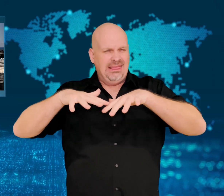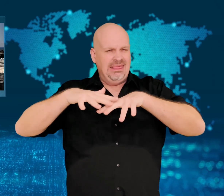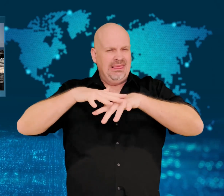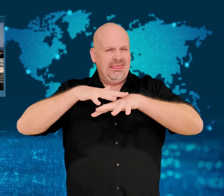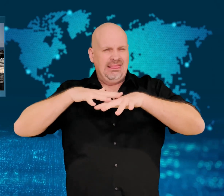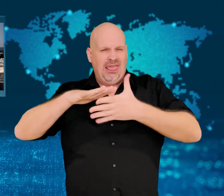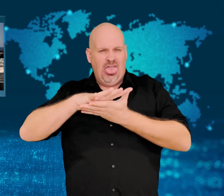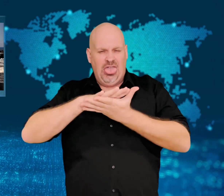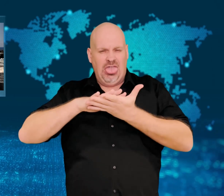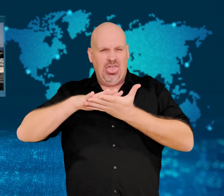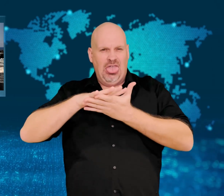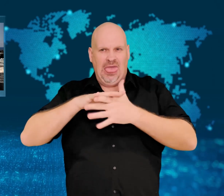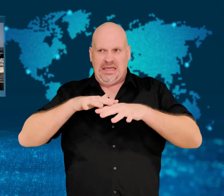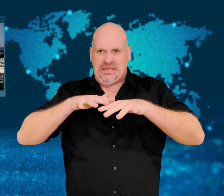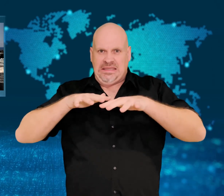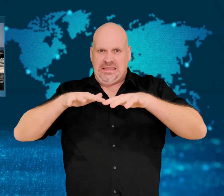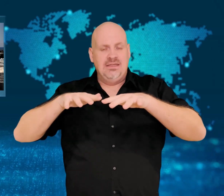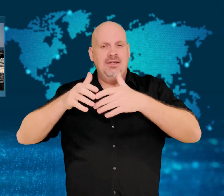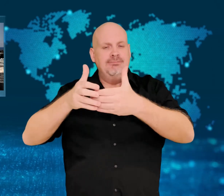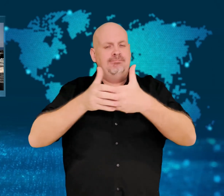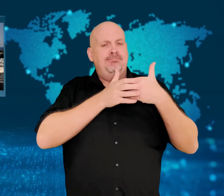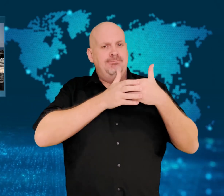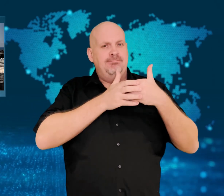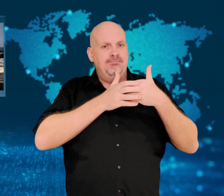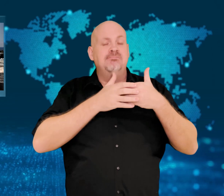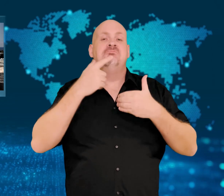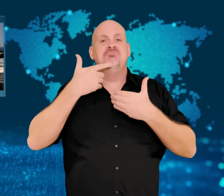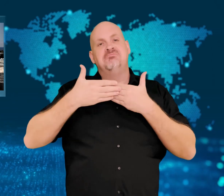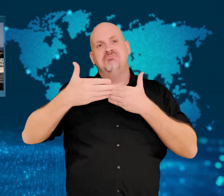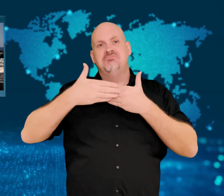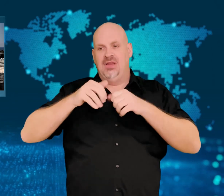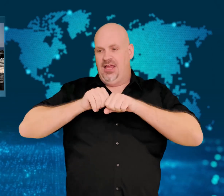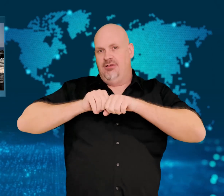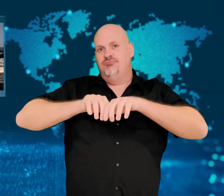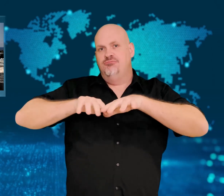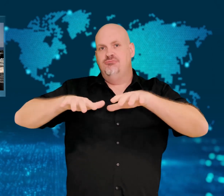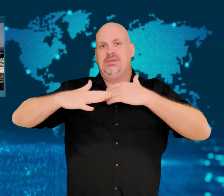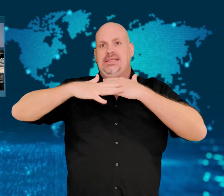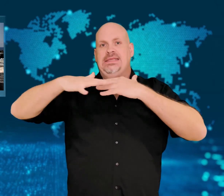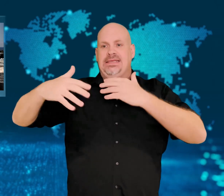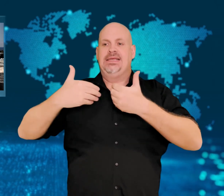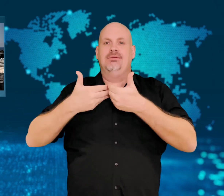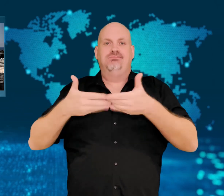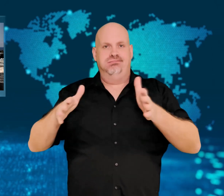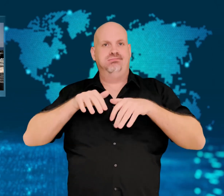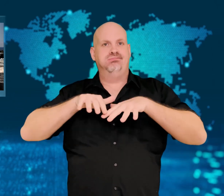from Fukushima waters into the sea.